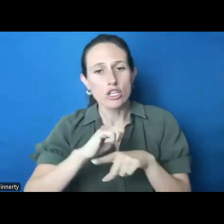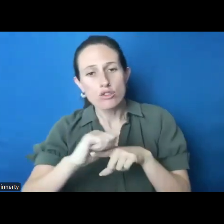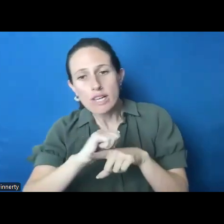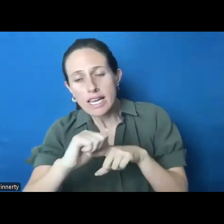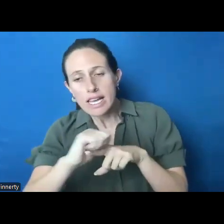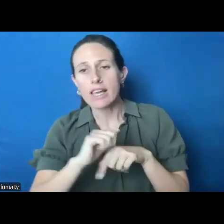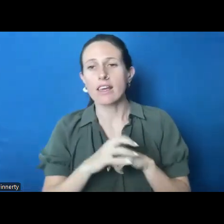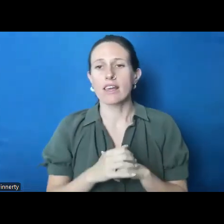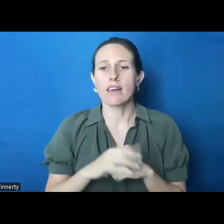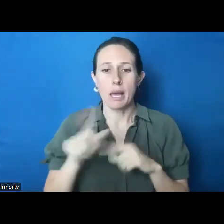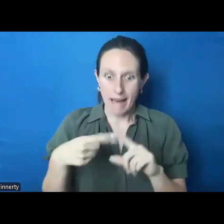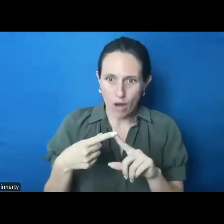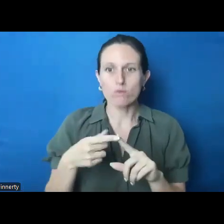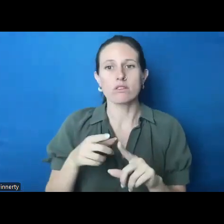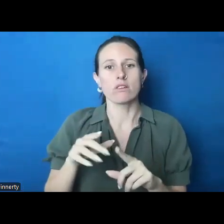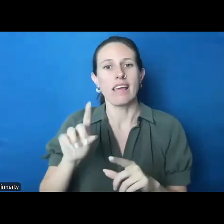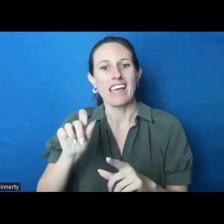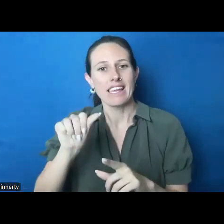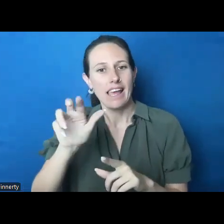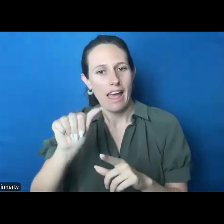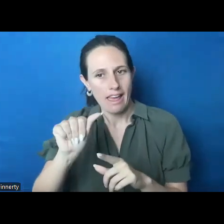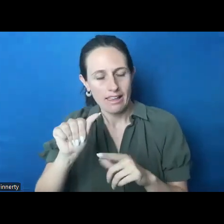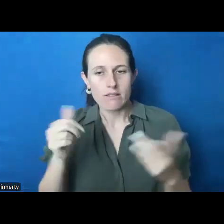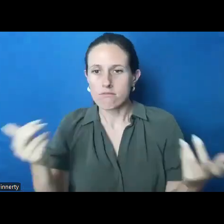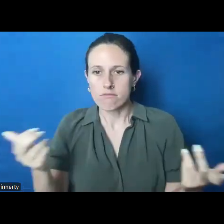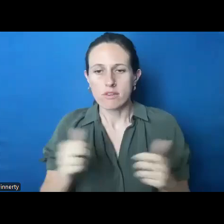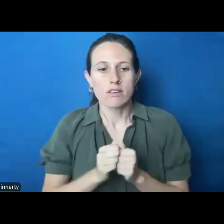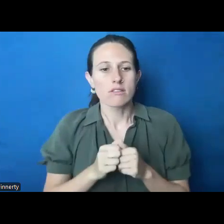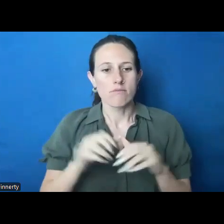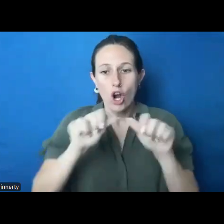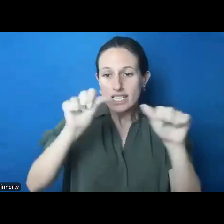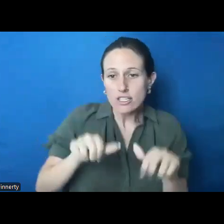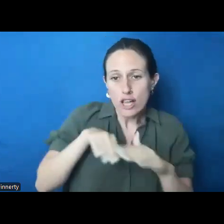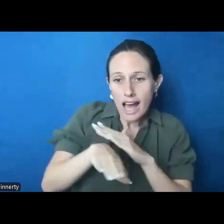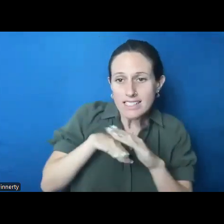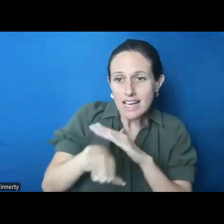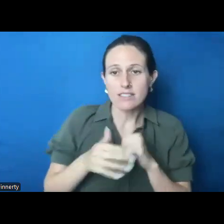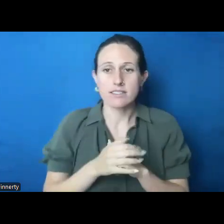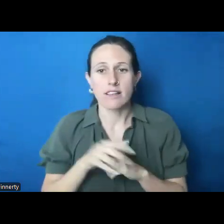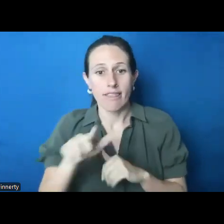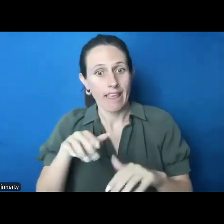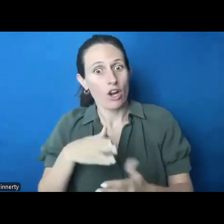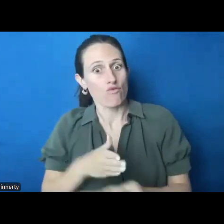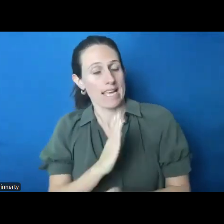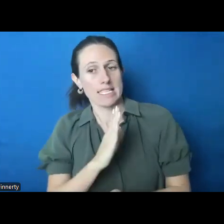guidance and training about disability-related civil rights and architectural access and how the laws and regulation impacts